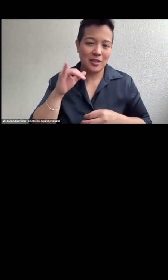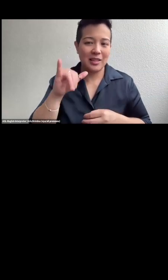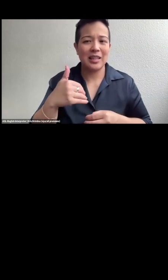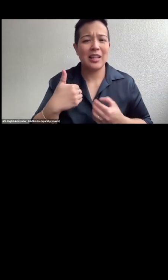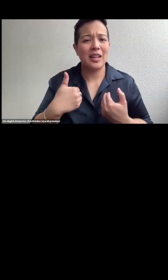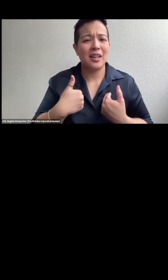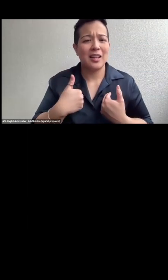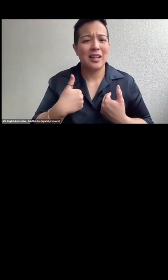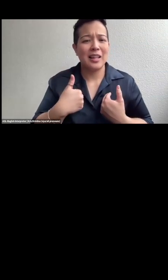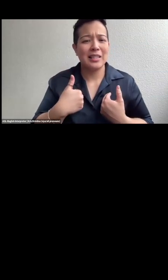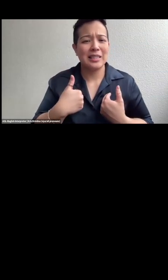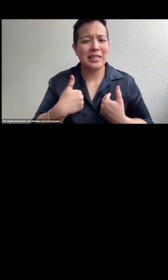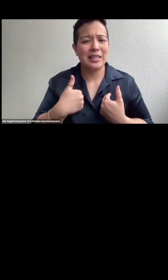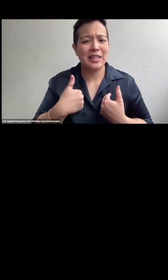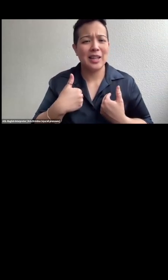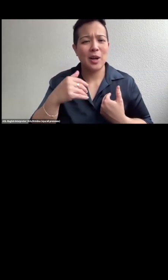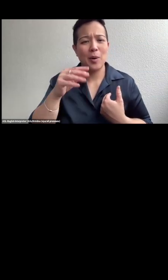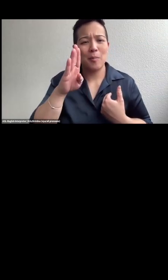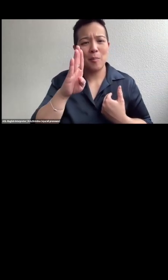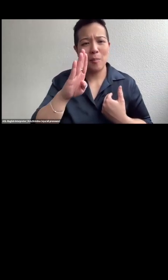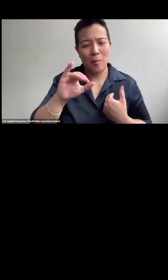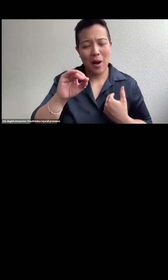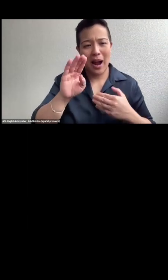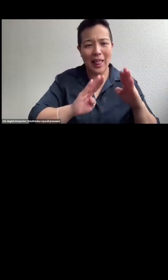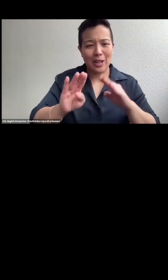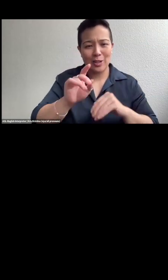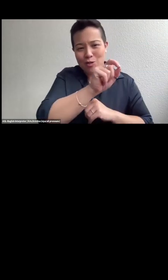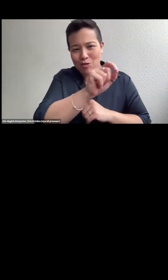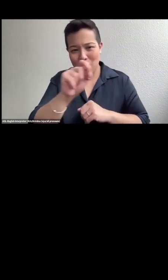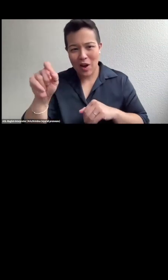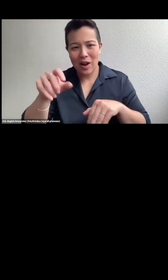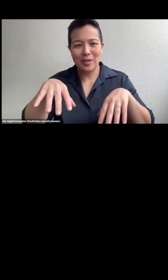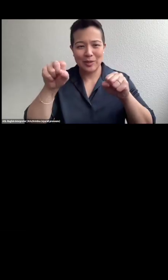um biological on it crossed out, adoptive crossed out,